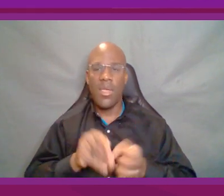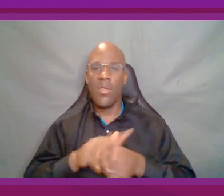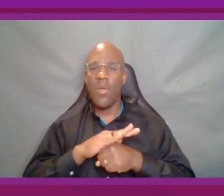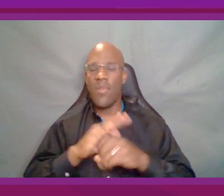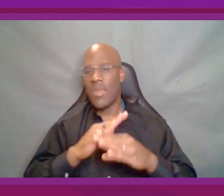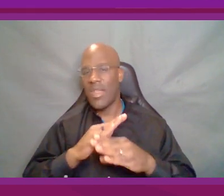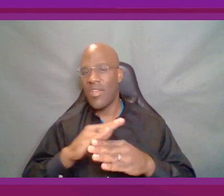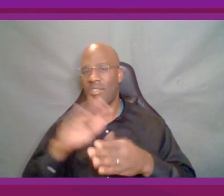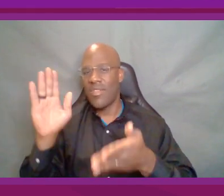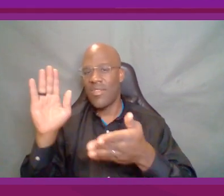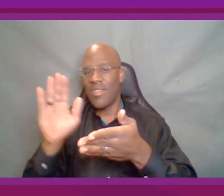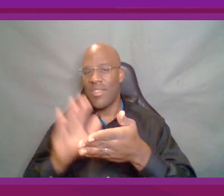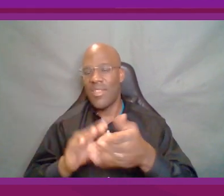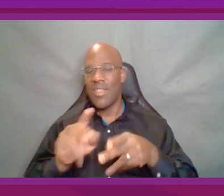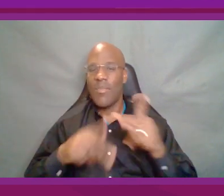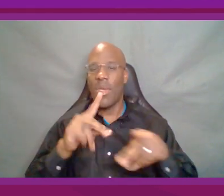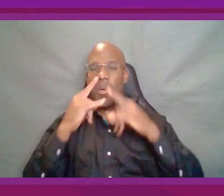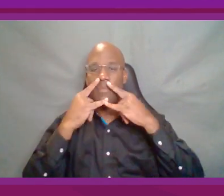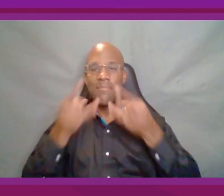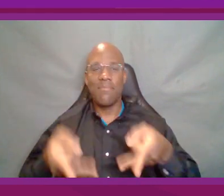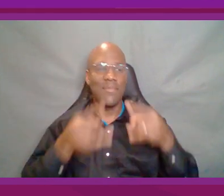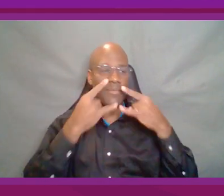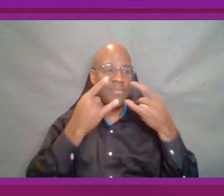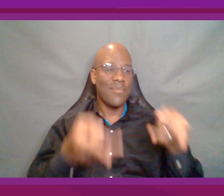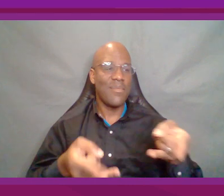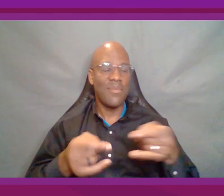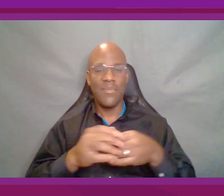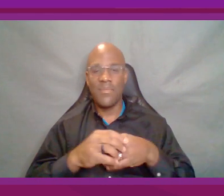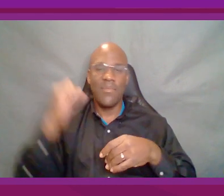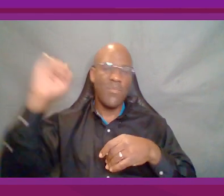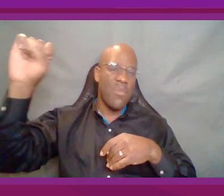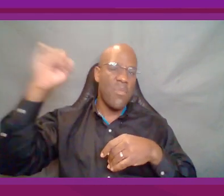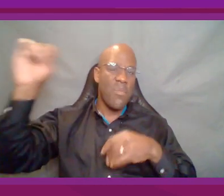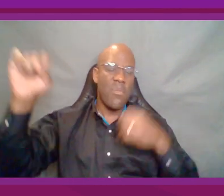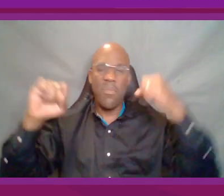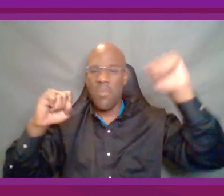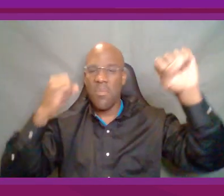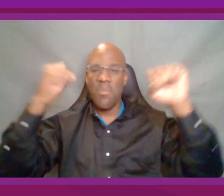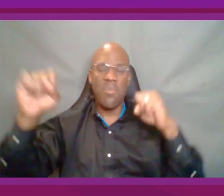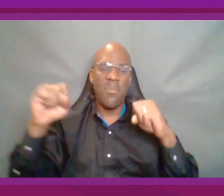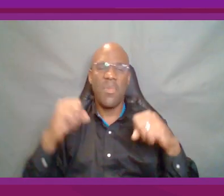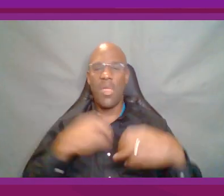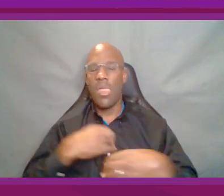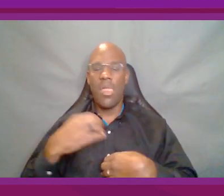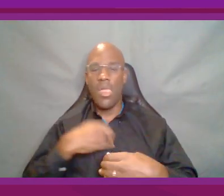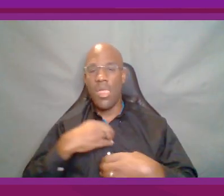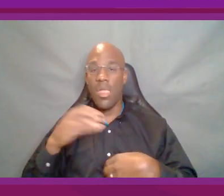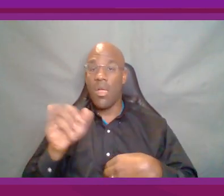are being lifted, people aren't wearing their face masks, widespread testing and remote work